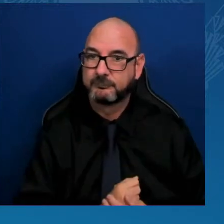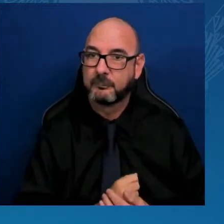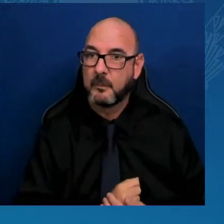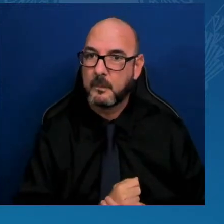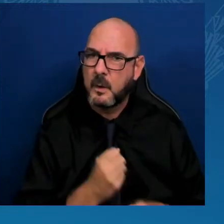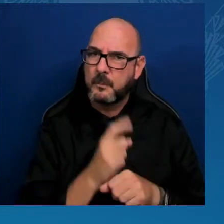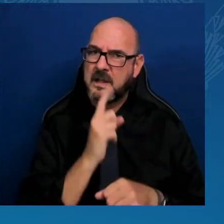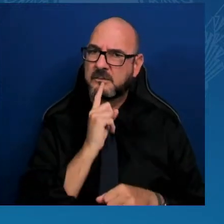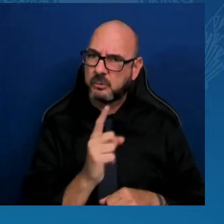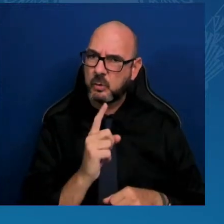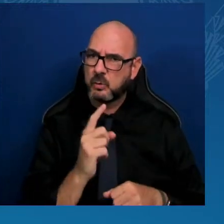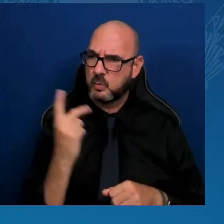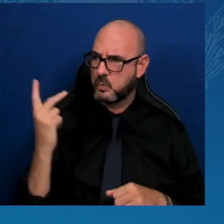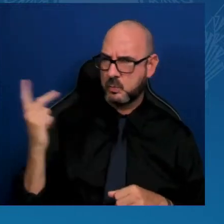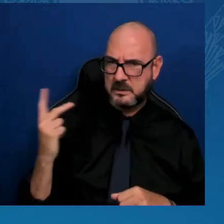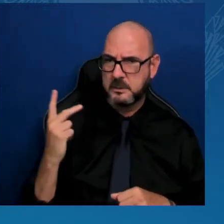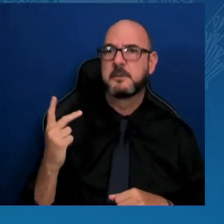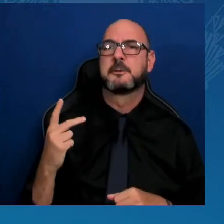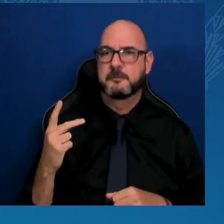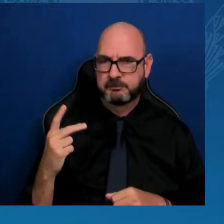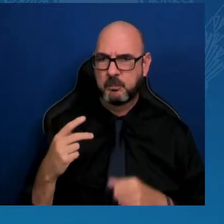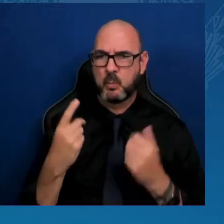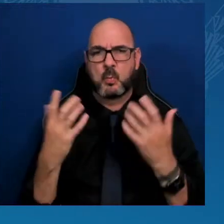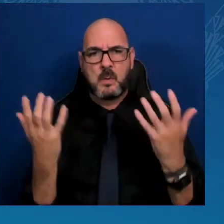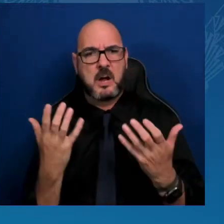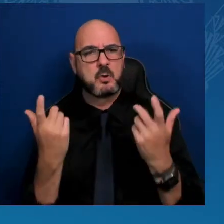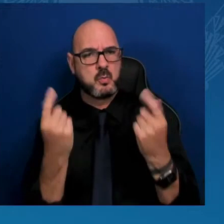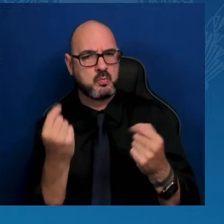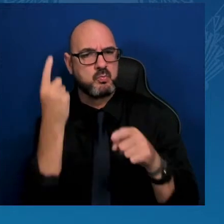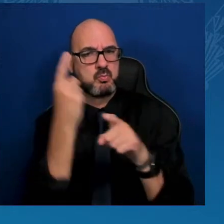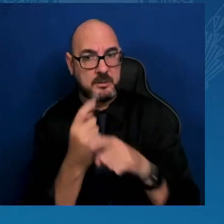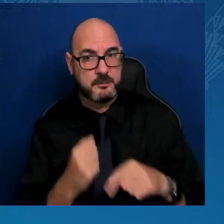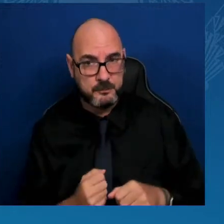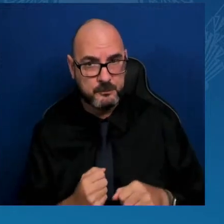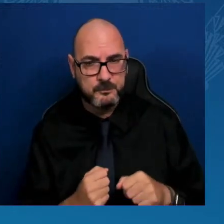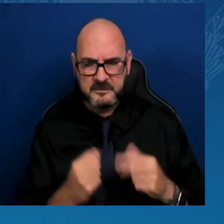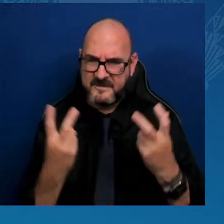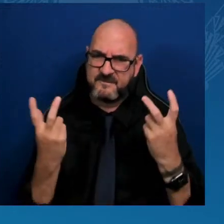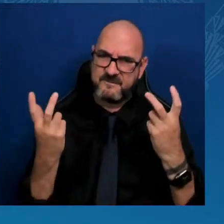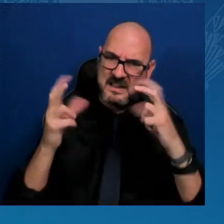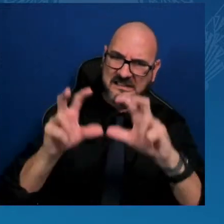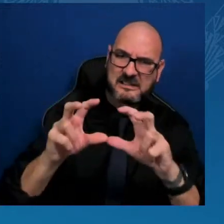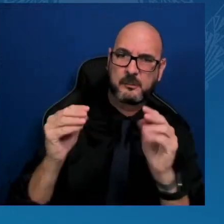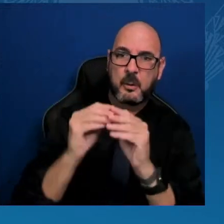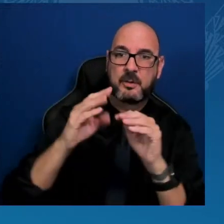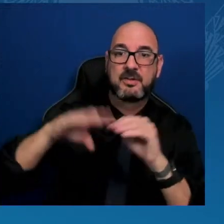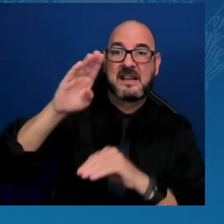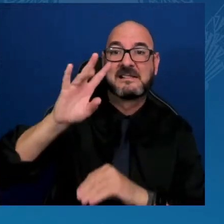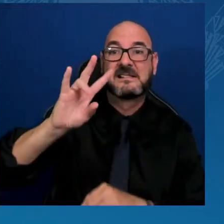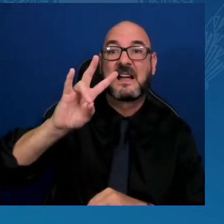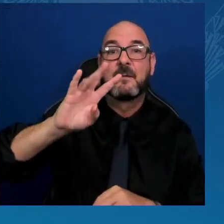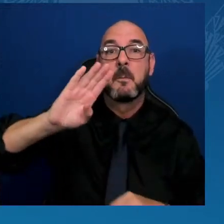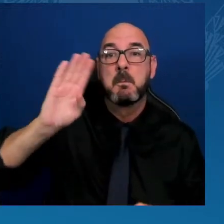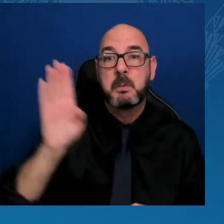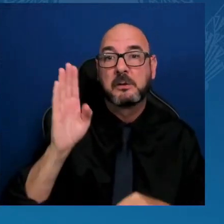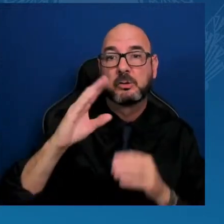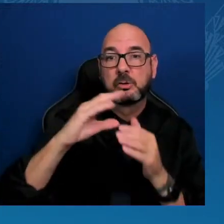invested over $7 billion in our HBCUs -- which, of course,